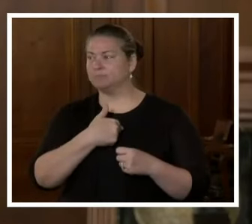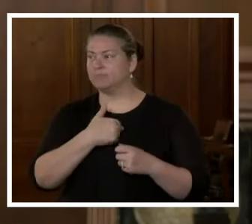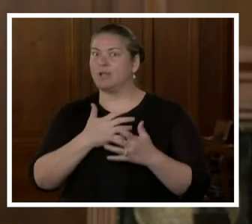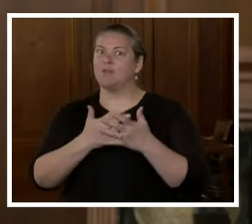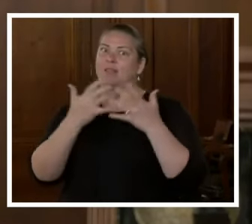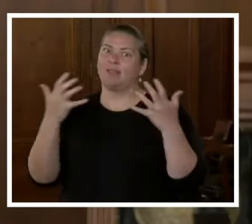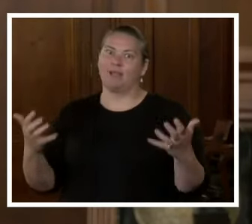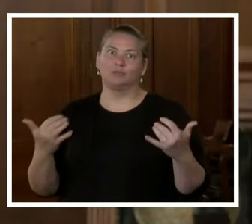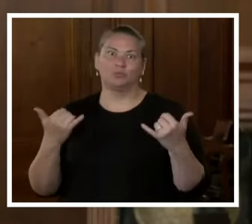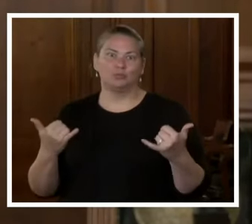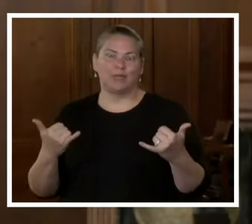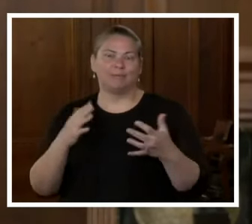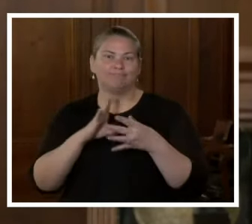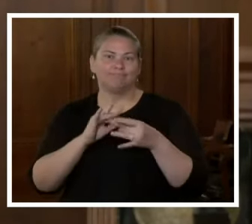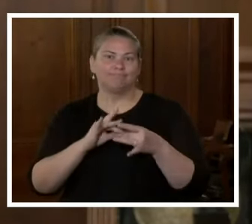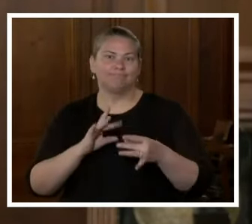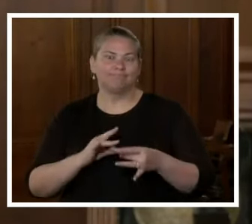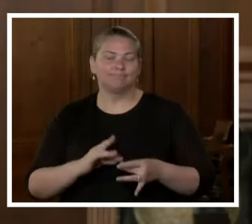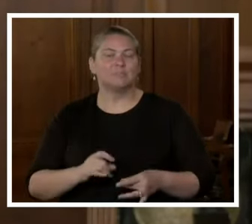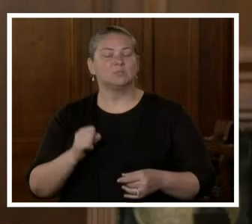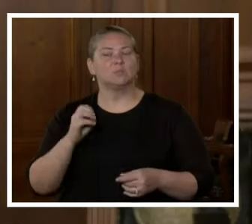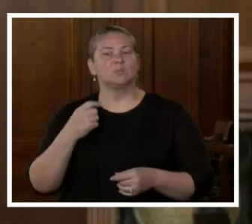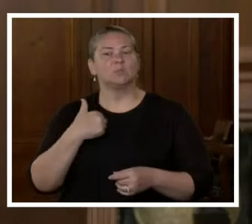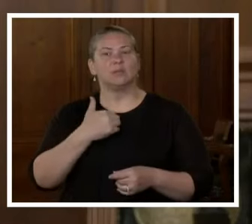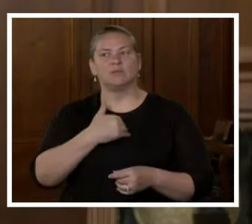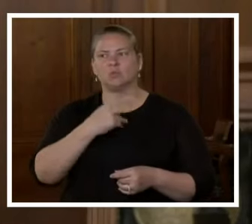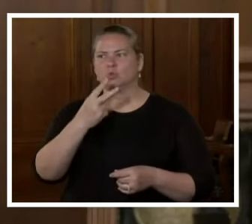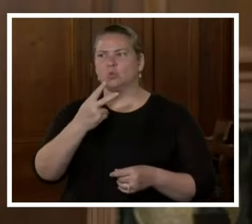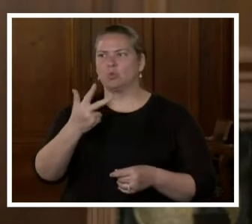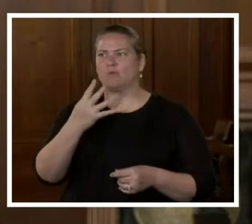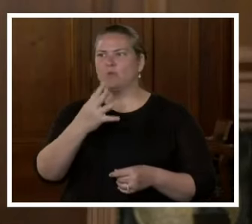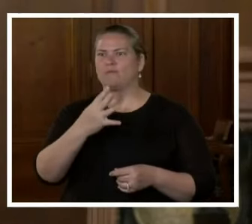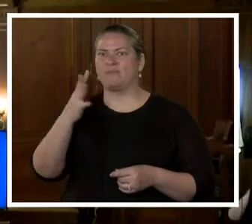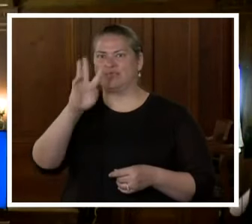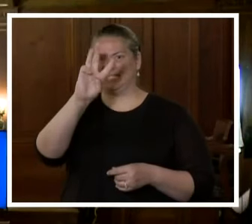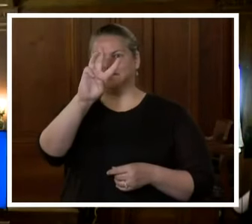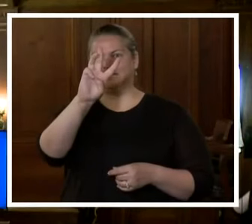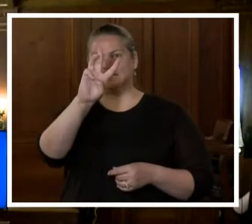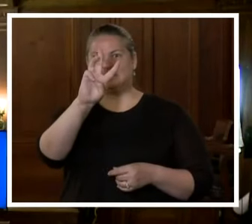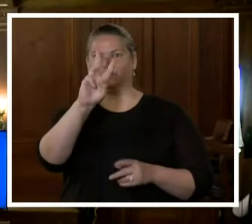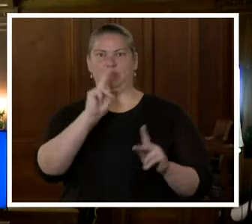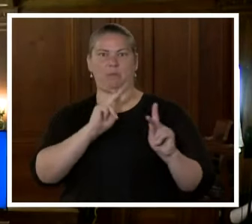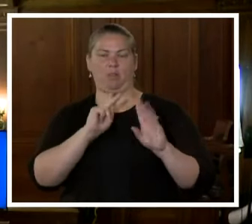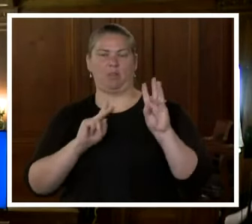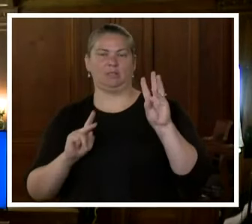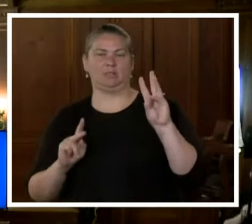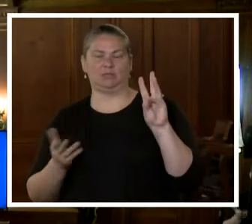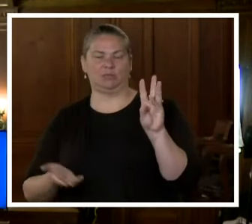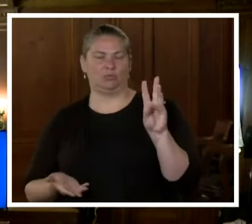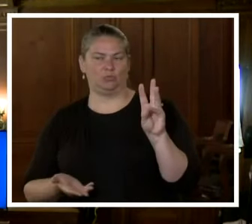TIME THAT THERE WILL BE A NEED AND THERE'S AN AGREEMENT ON THE